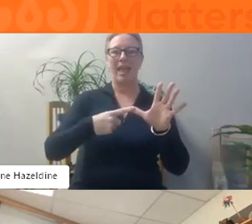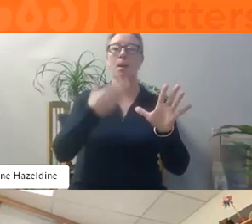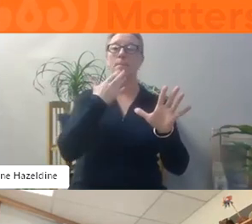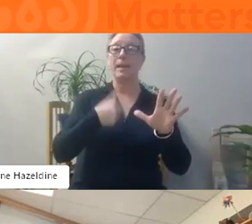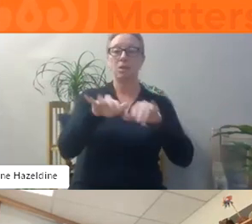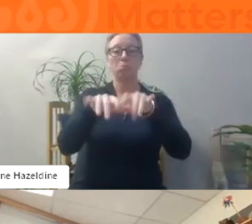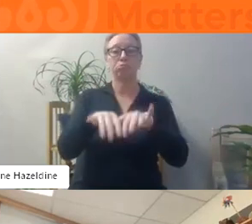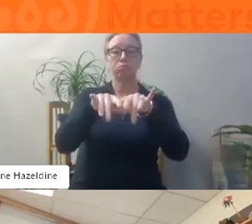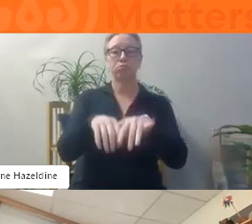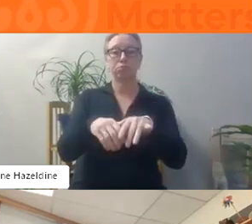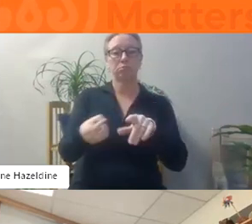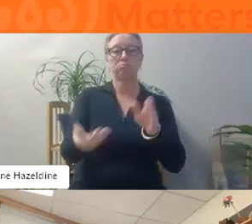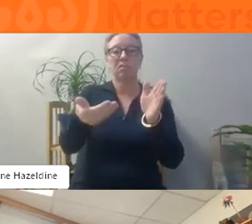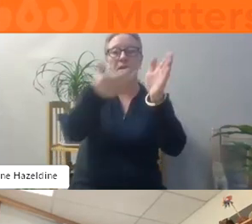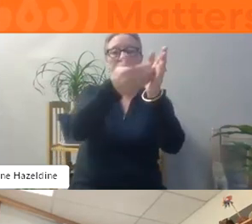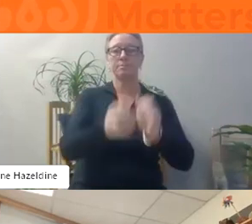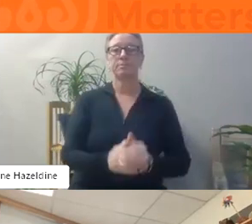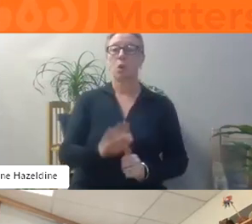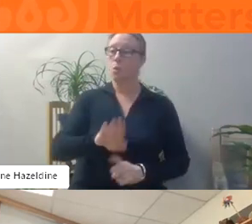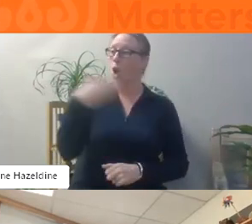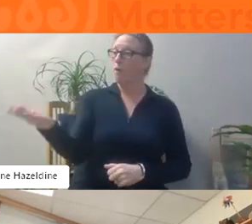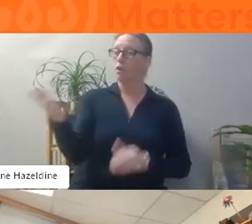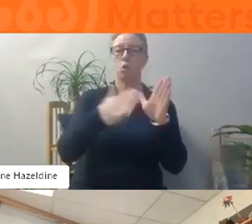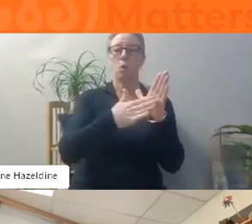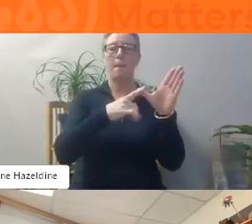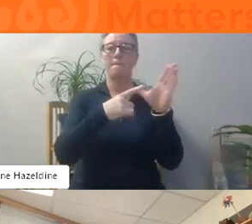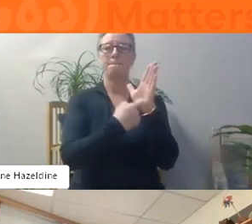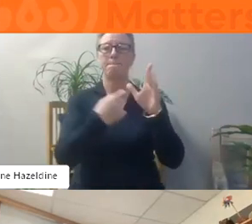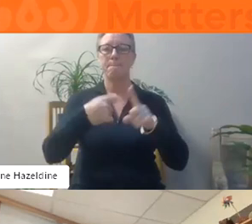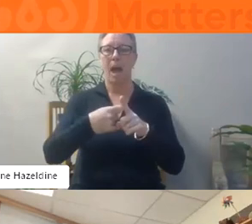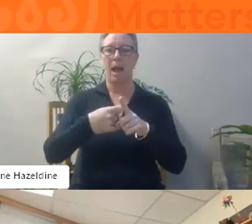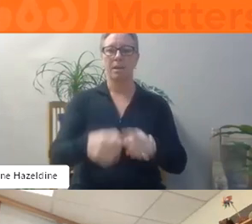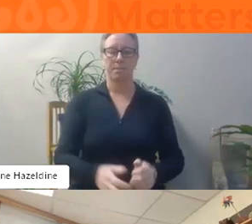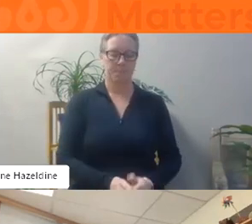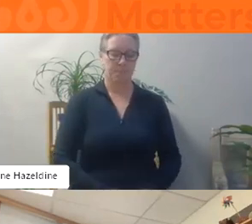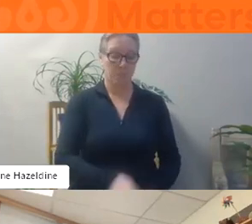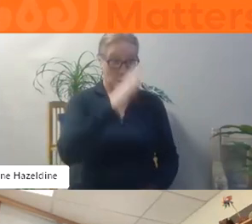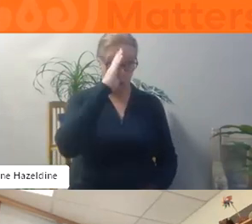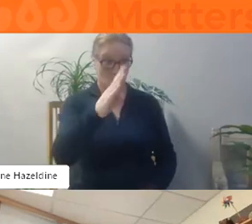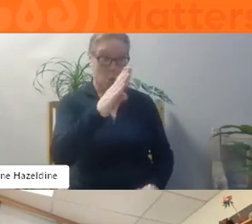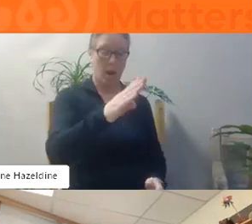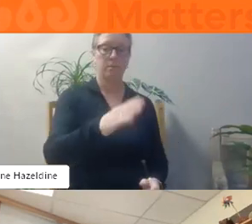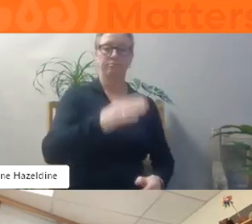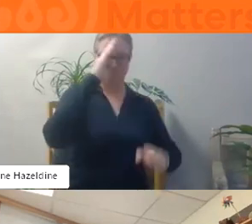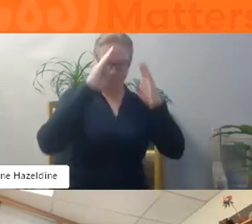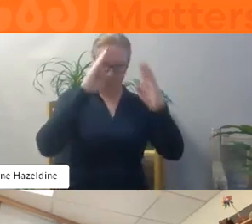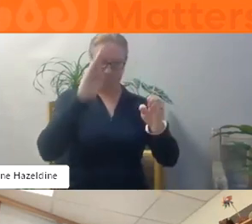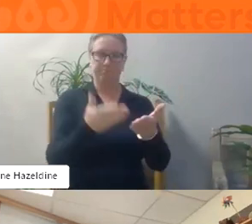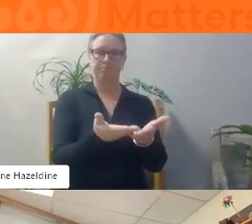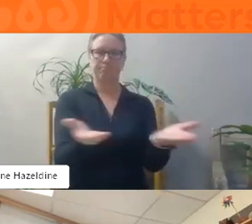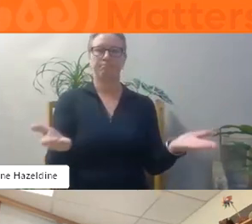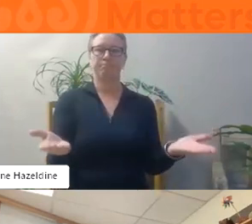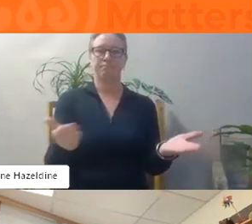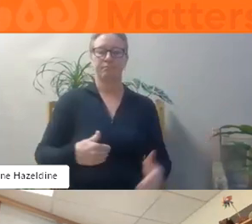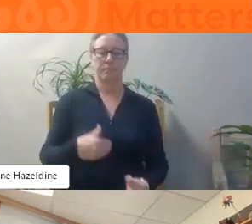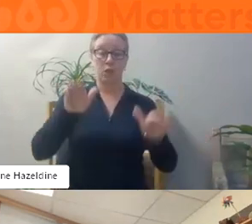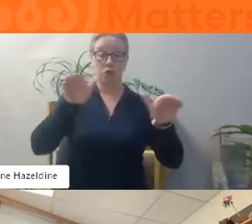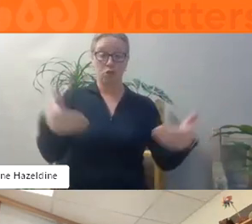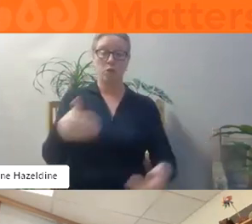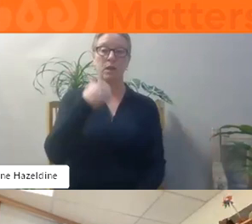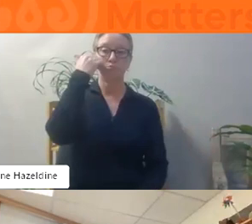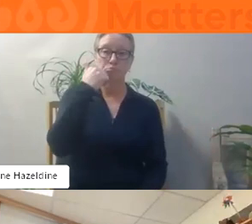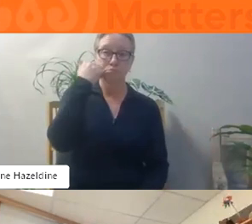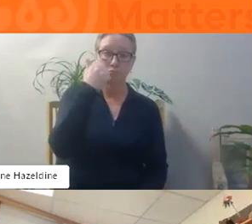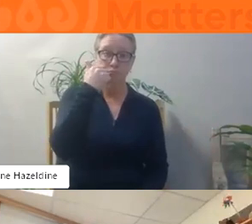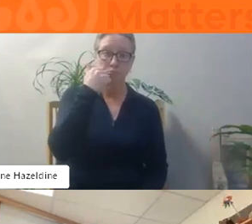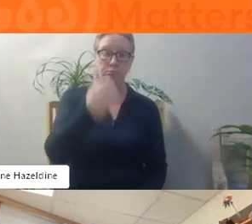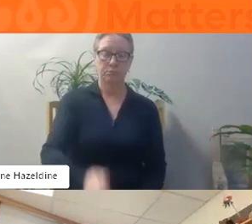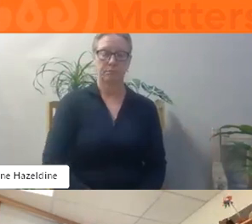I now hand over to you, Mark. Kia ora Zandra. Tēnā tātou, ko e te